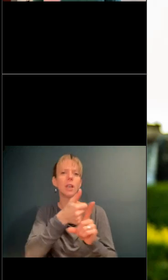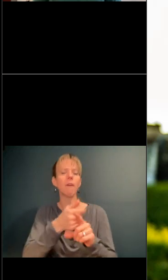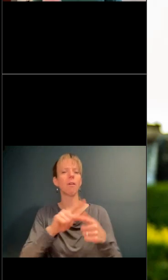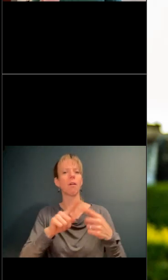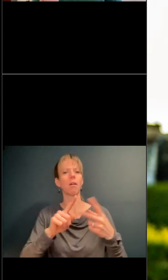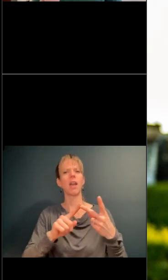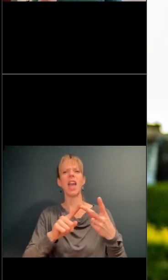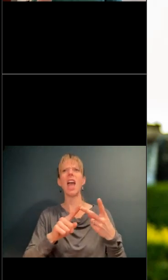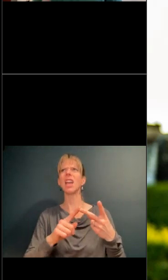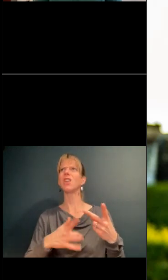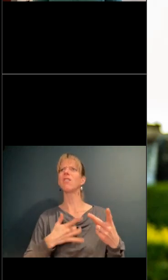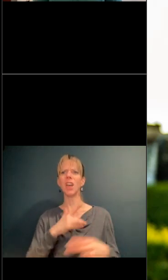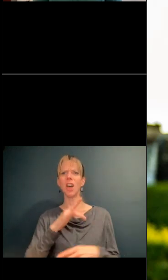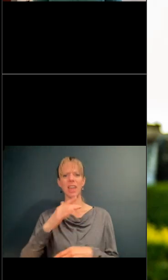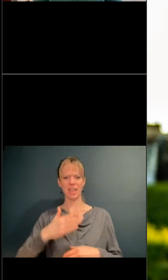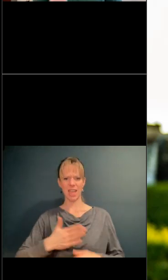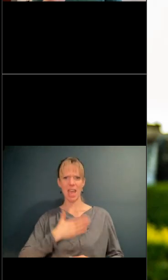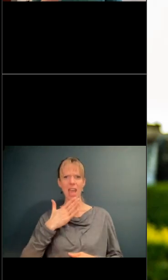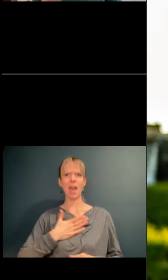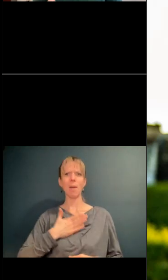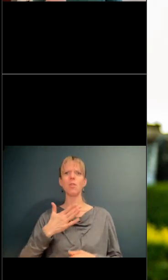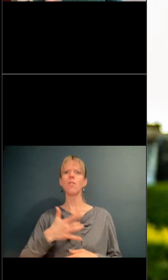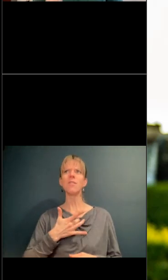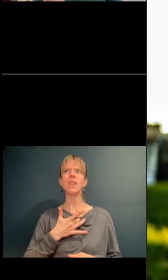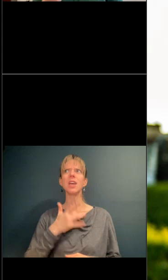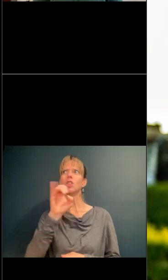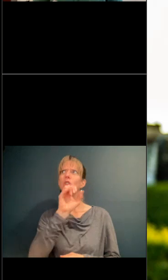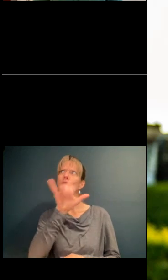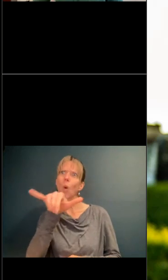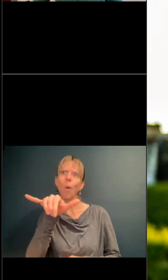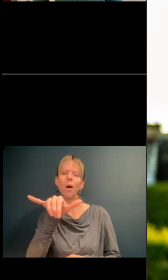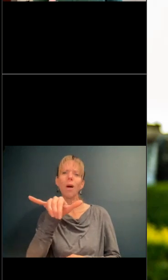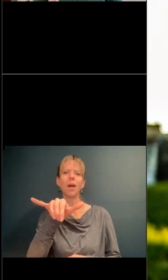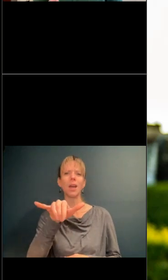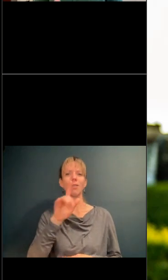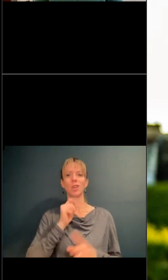Friendships matter. It's just not good to be alone.